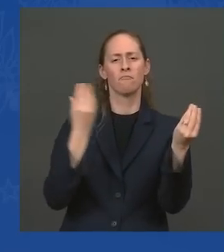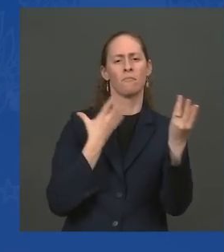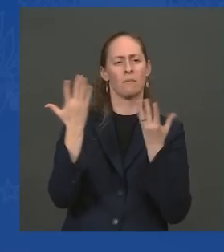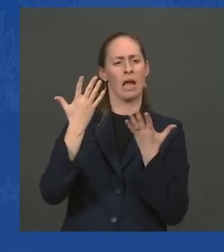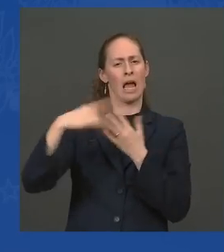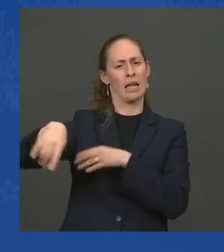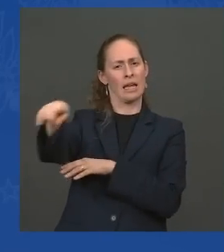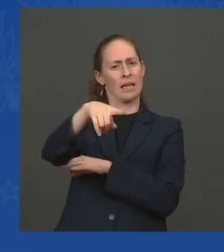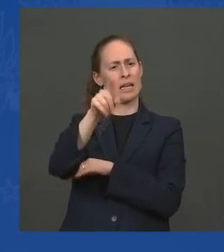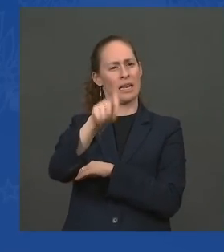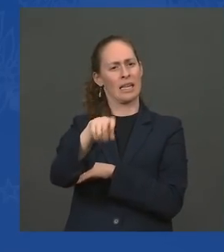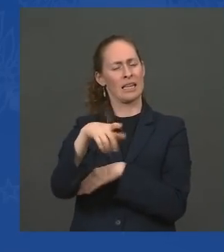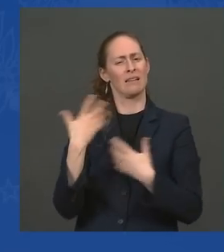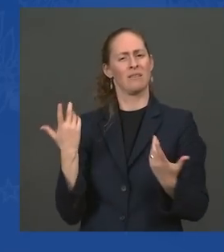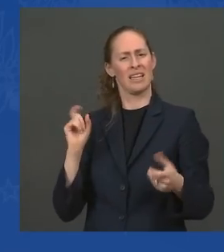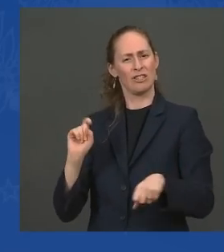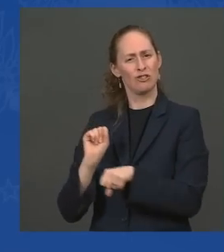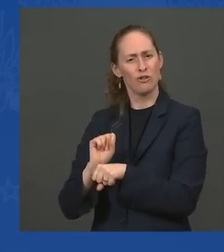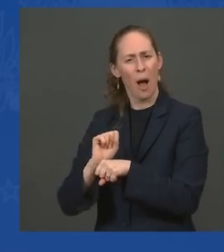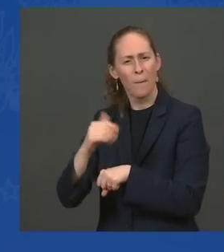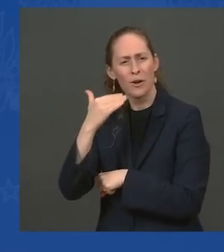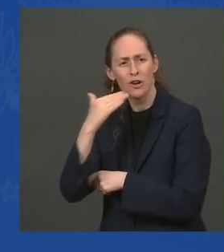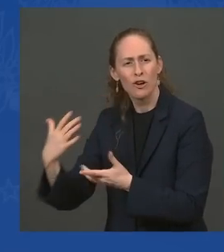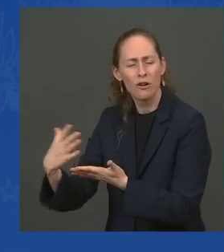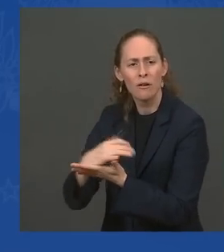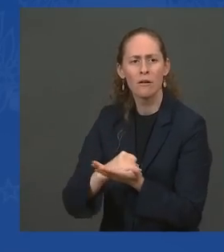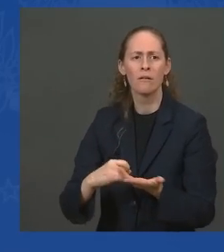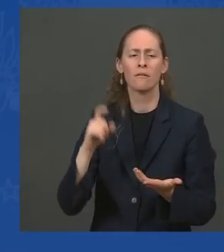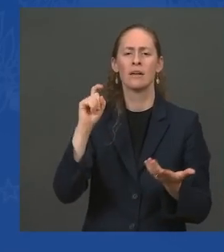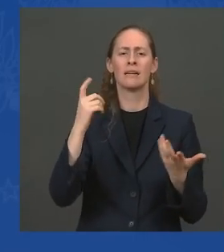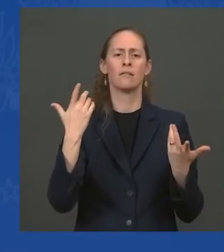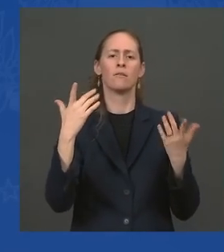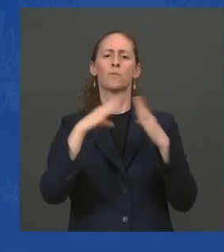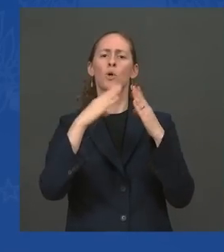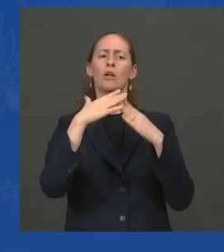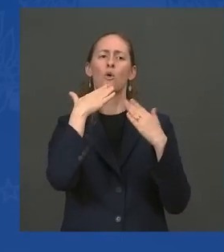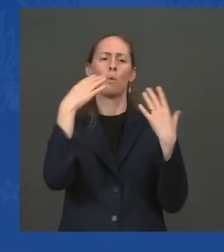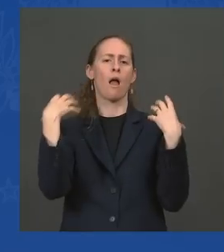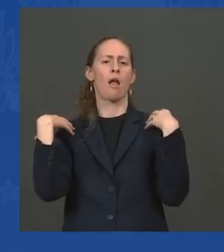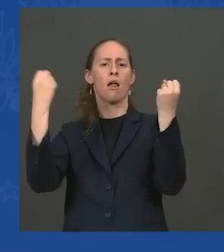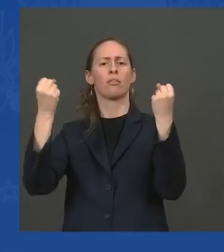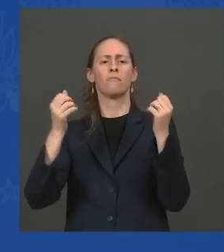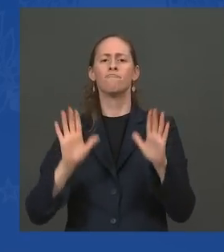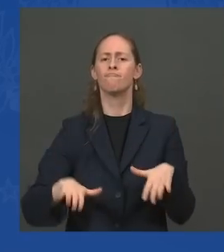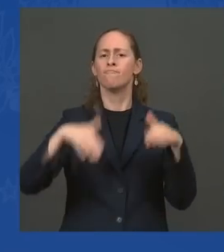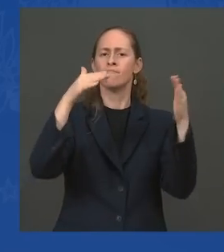strong communities and healthy futures for their families. And that's what the President has delivered on.